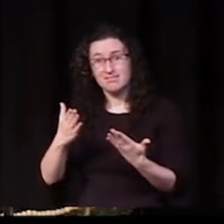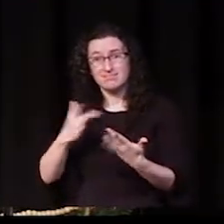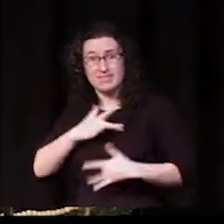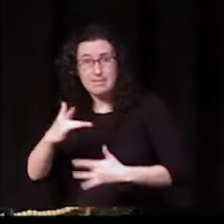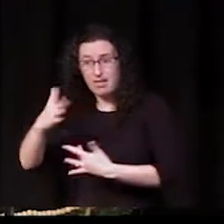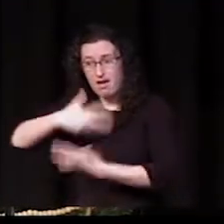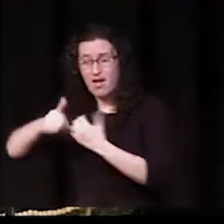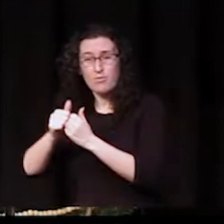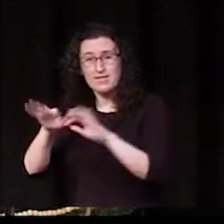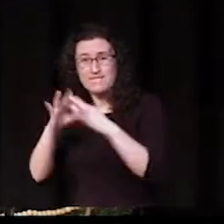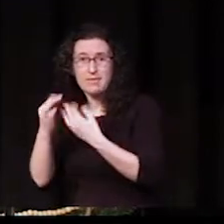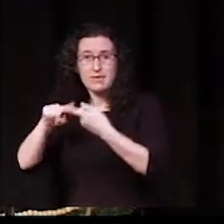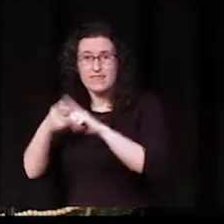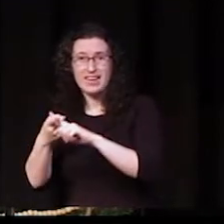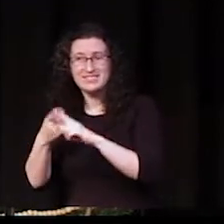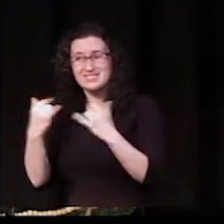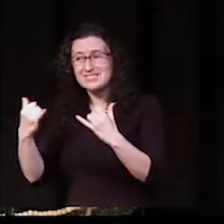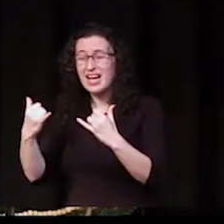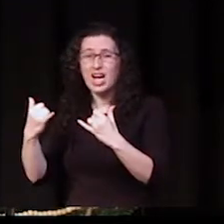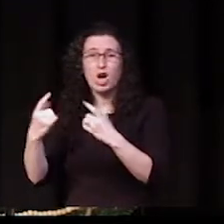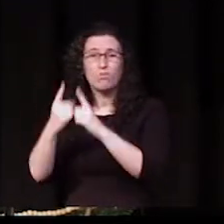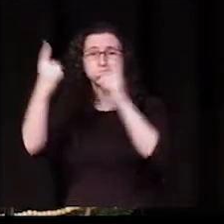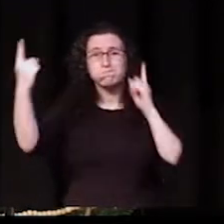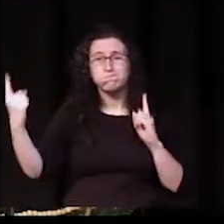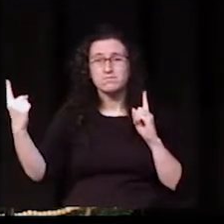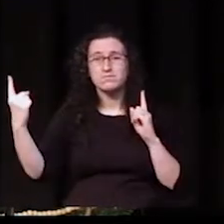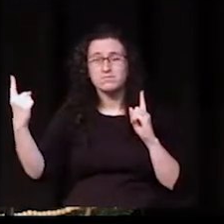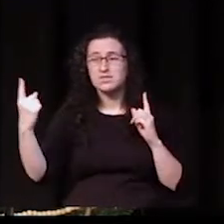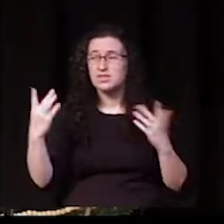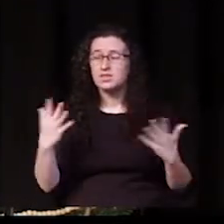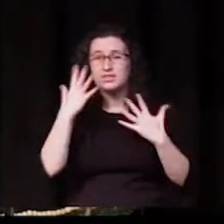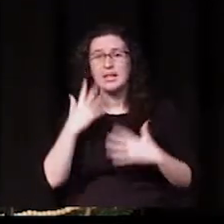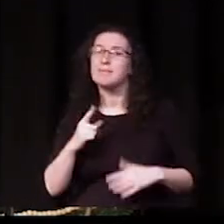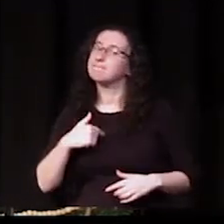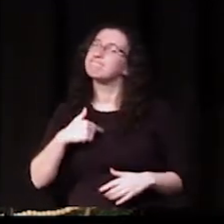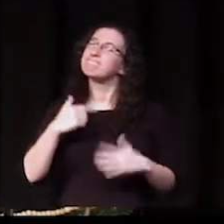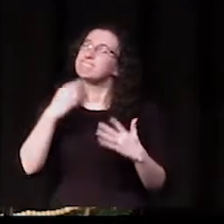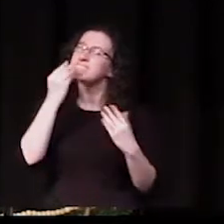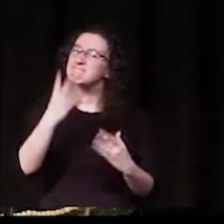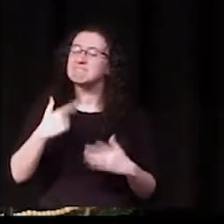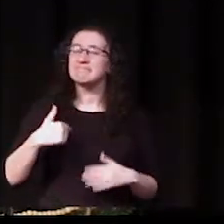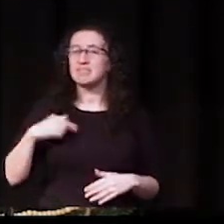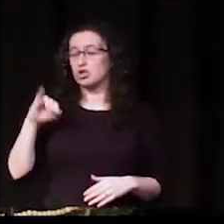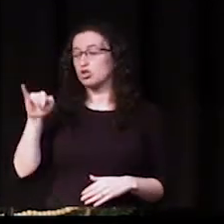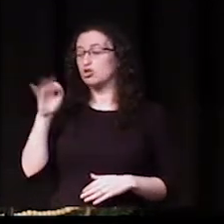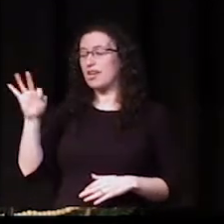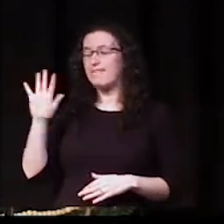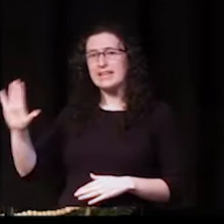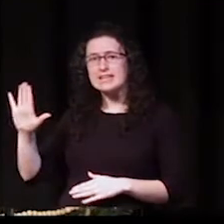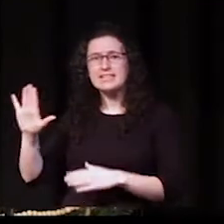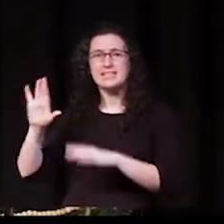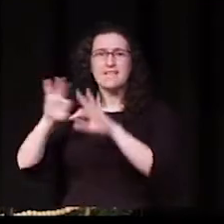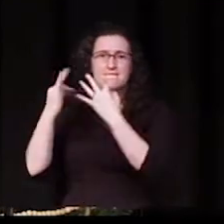I know for me, I love our time with Jeff's extended family. Between he and his siblings, and their kids,